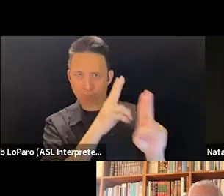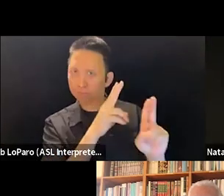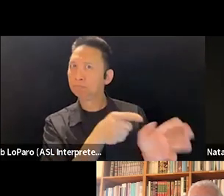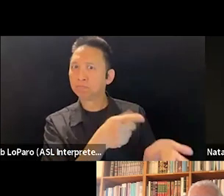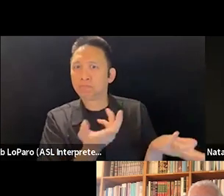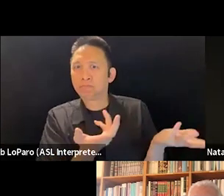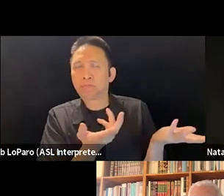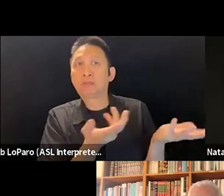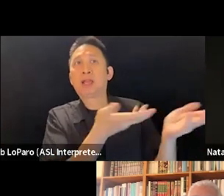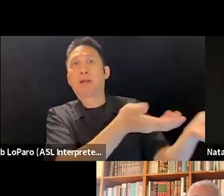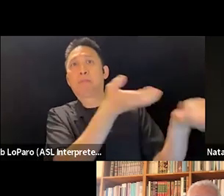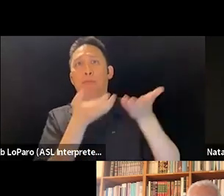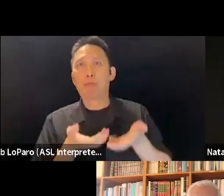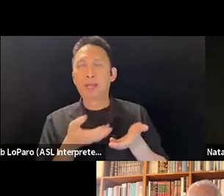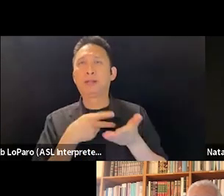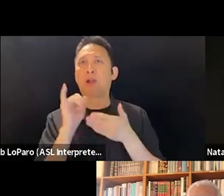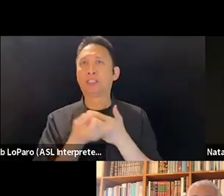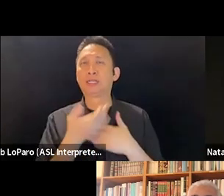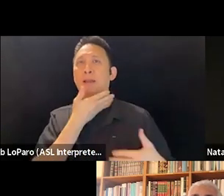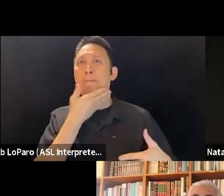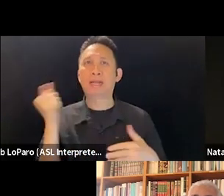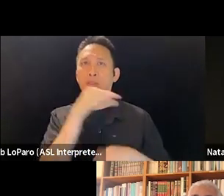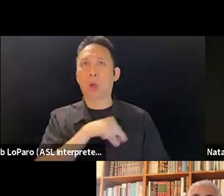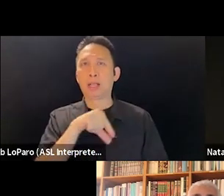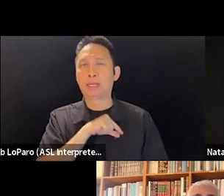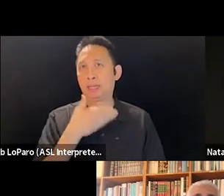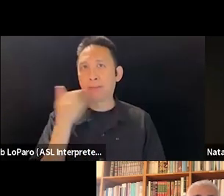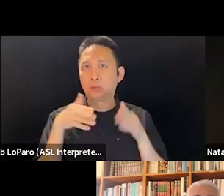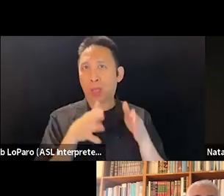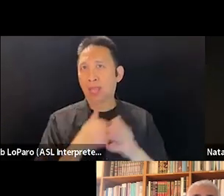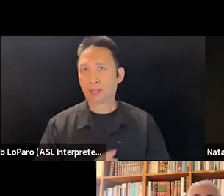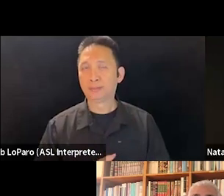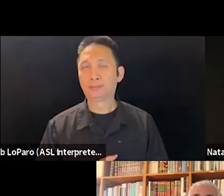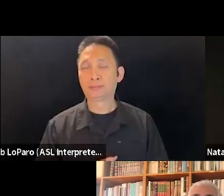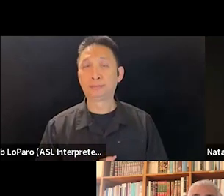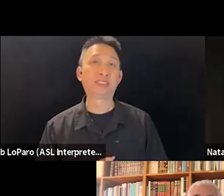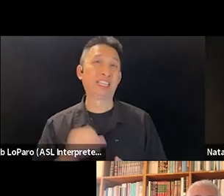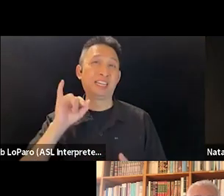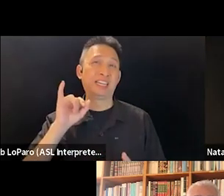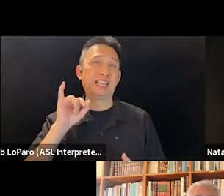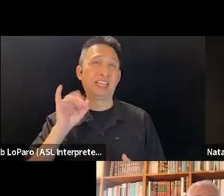in the best quality and the best way. Sometimes we have difficulties in the accessibility